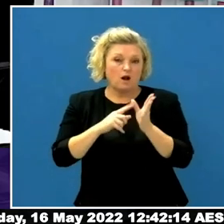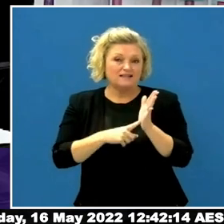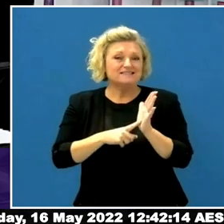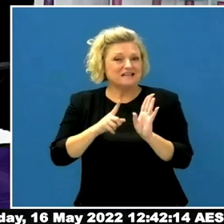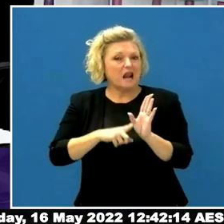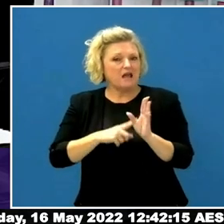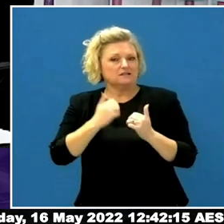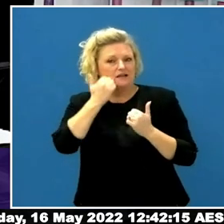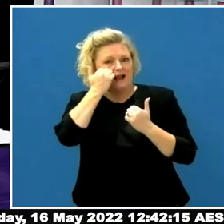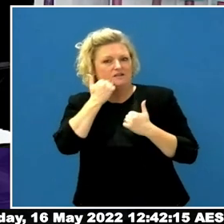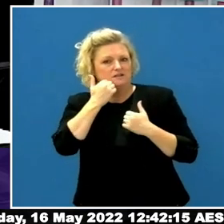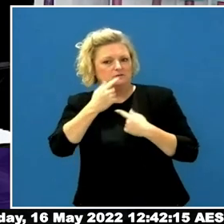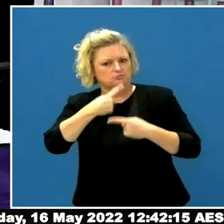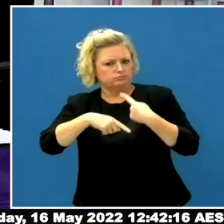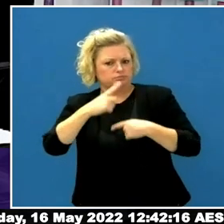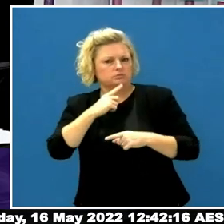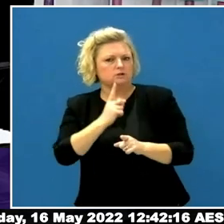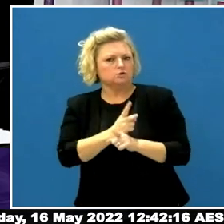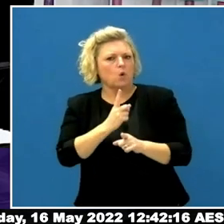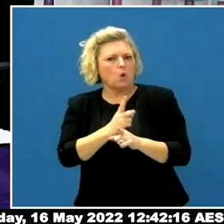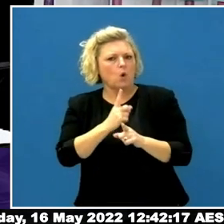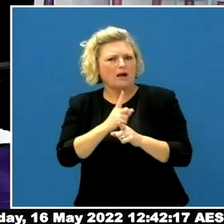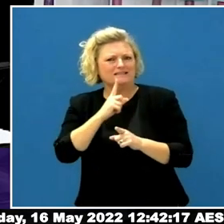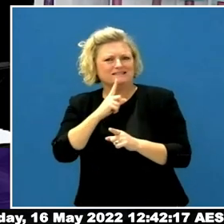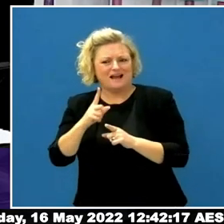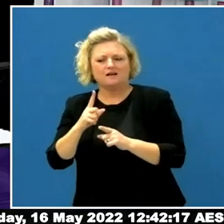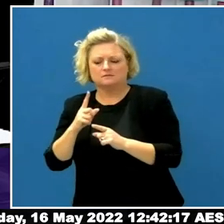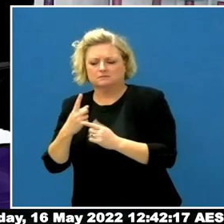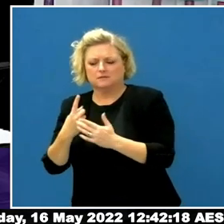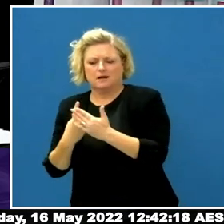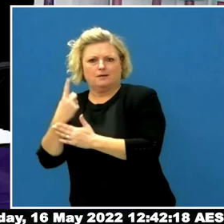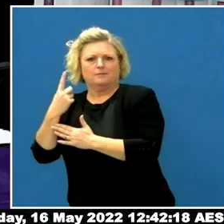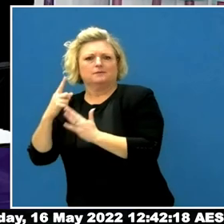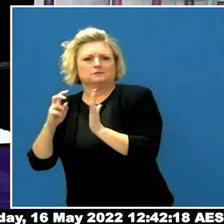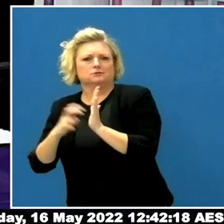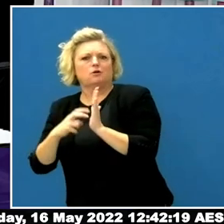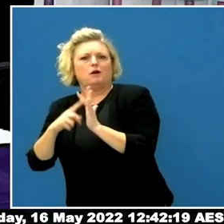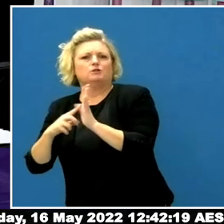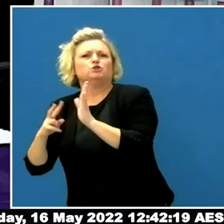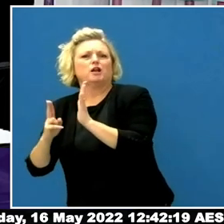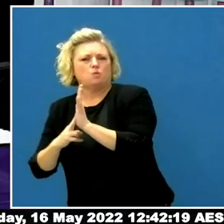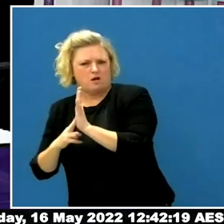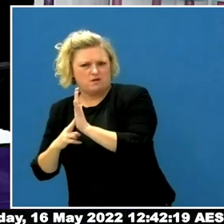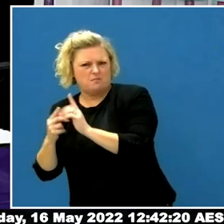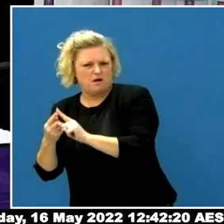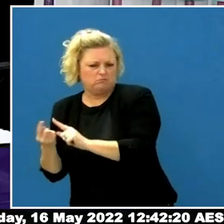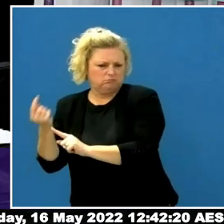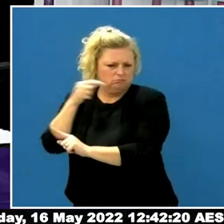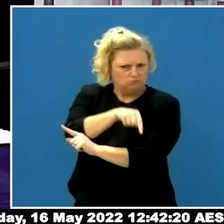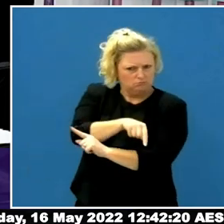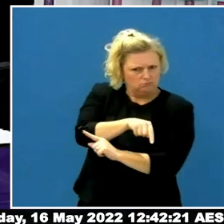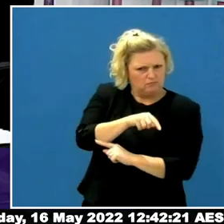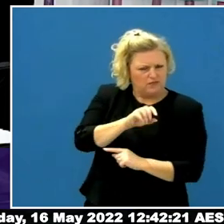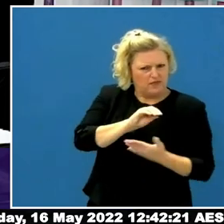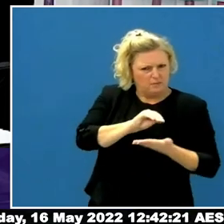What I'm trying to understand is what happened between May 2019 when there's the